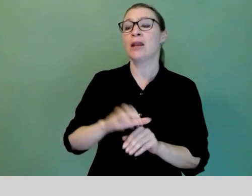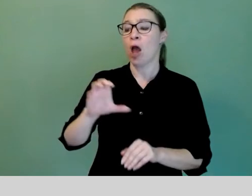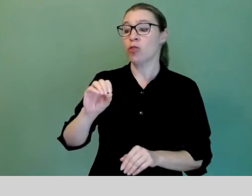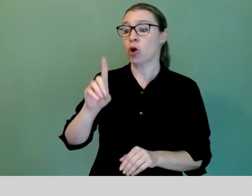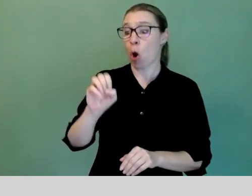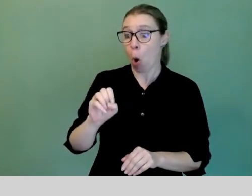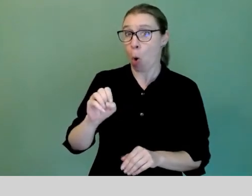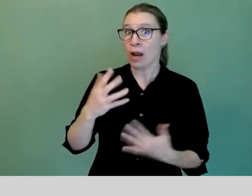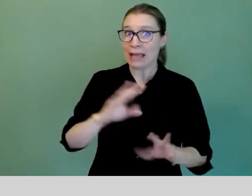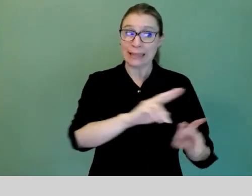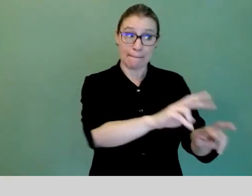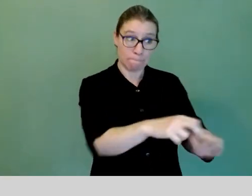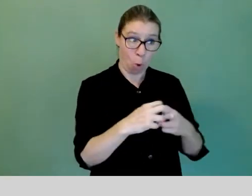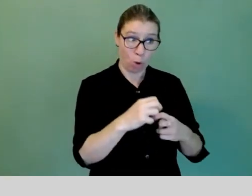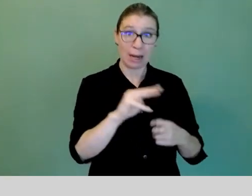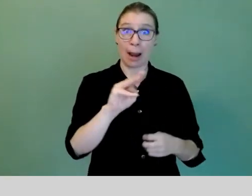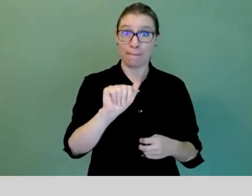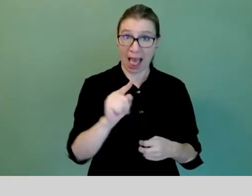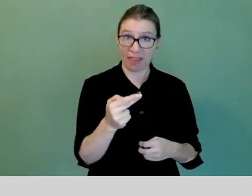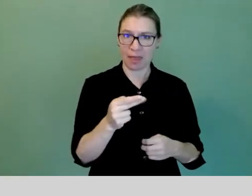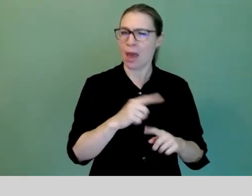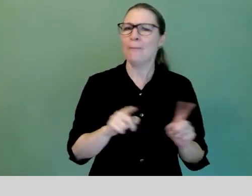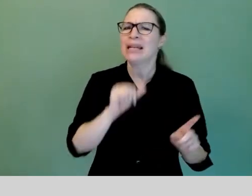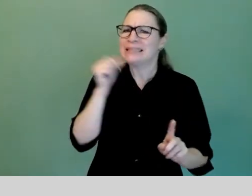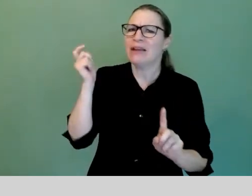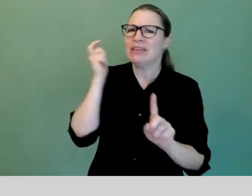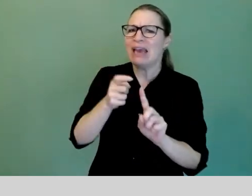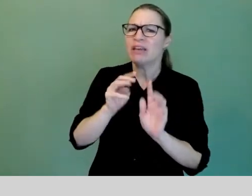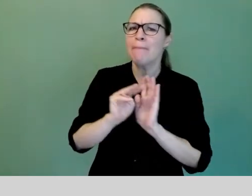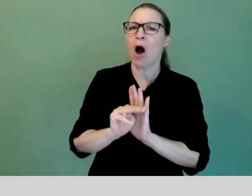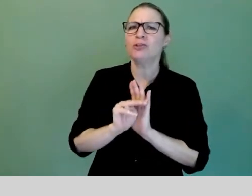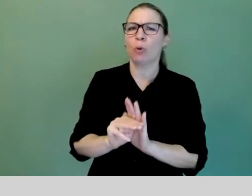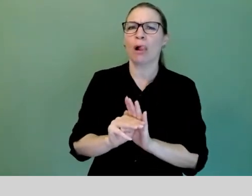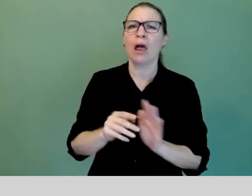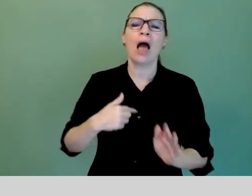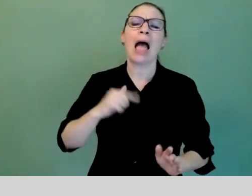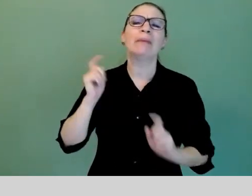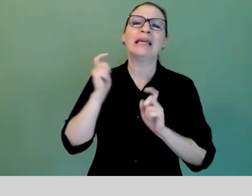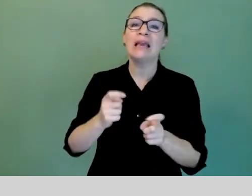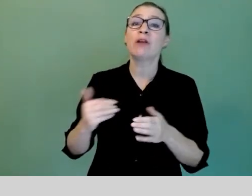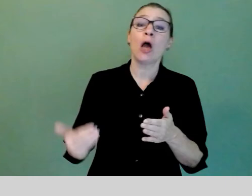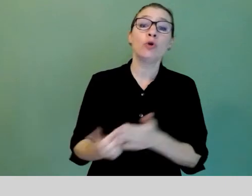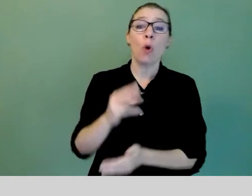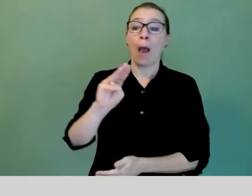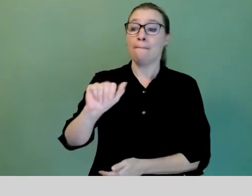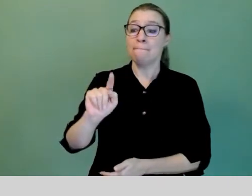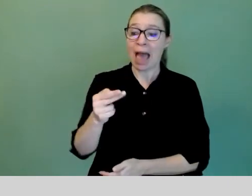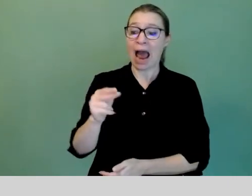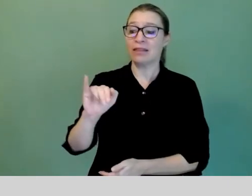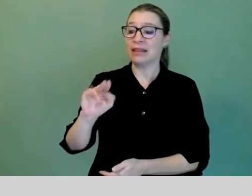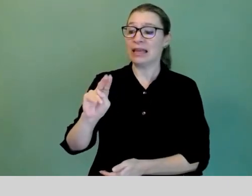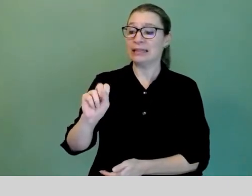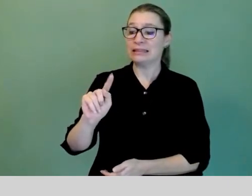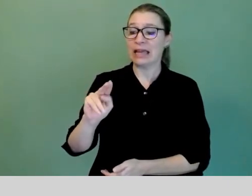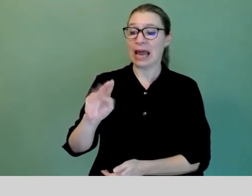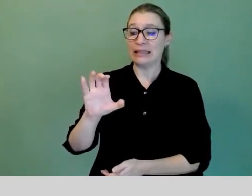but instead of giving it a module, I'm just going to give it a new math instance that we defined before. It doesn't care.